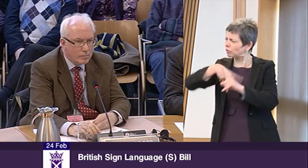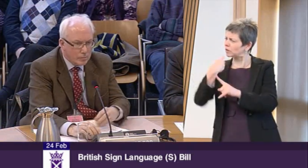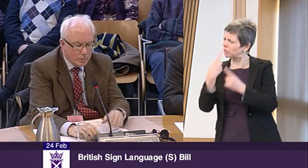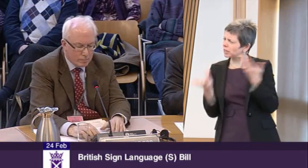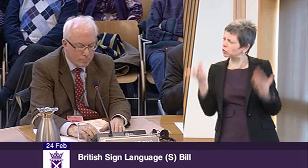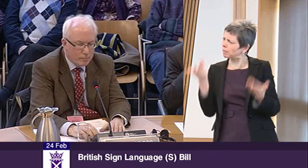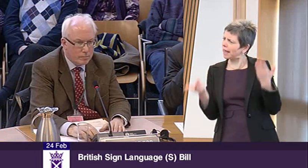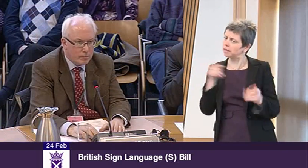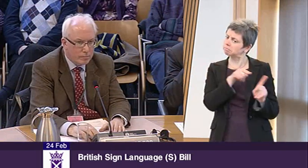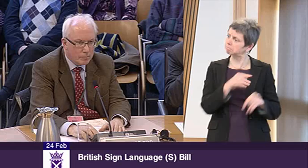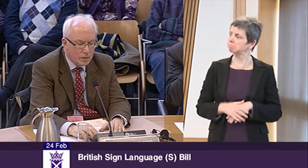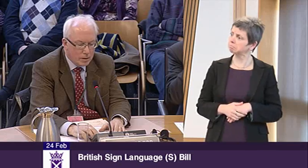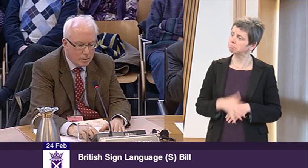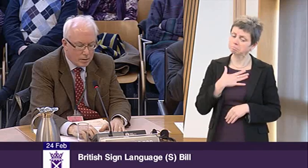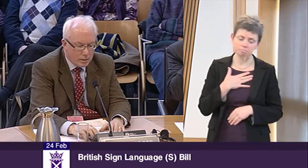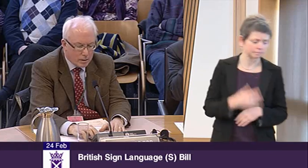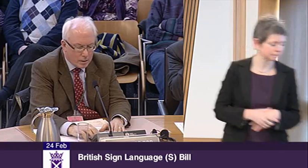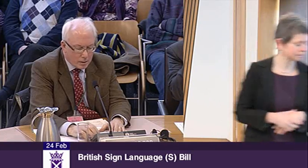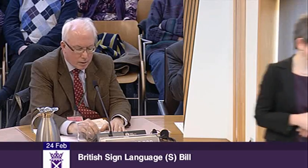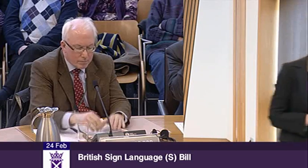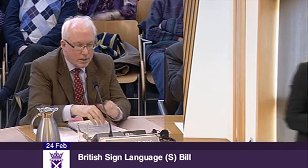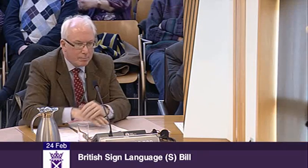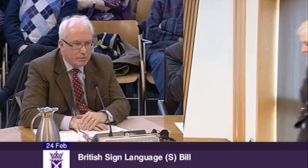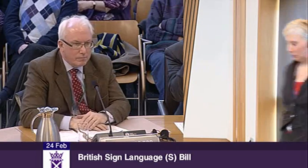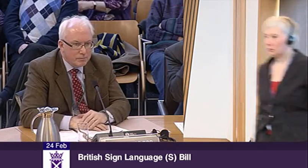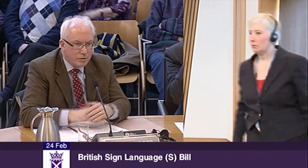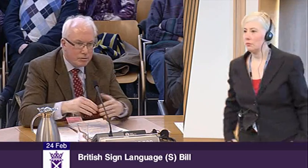which we have just discussed?